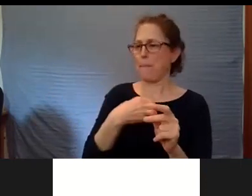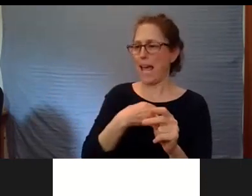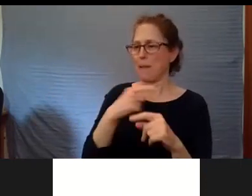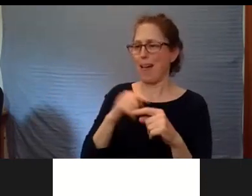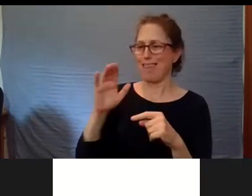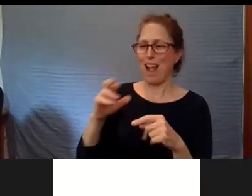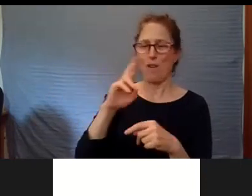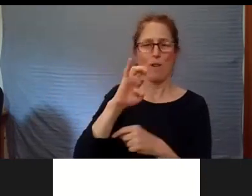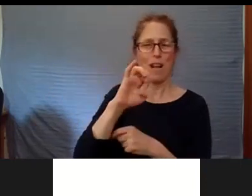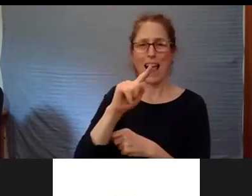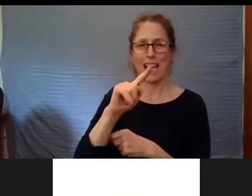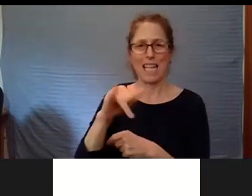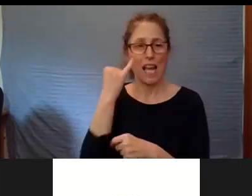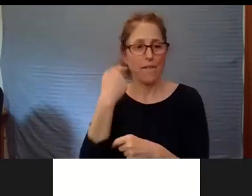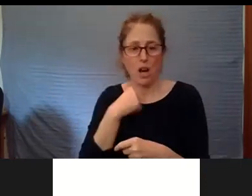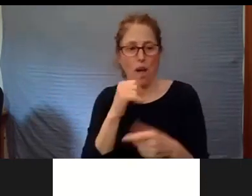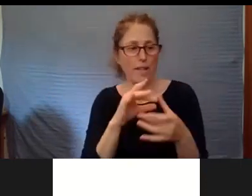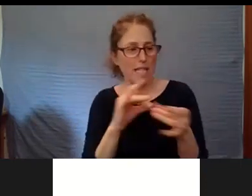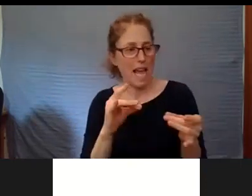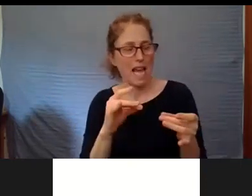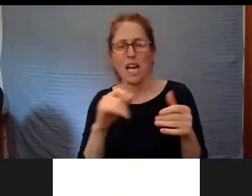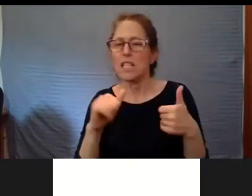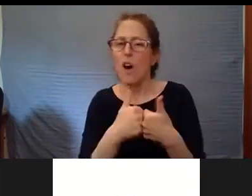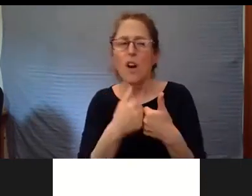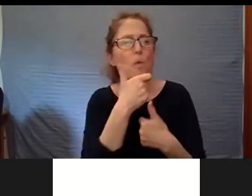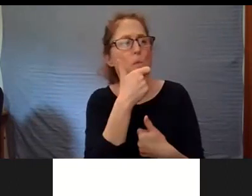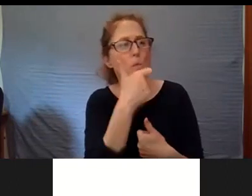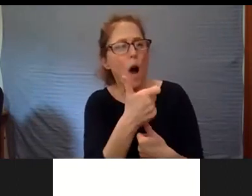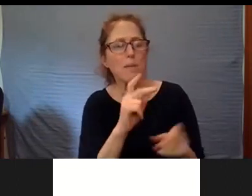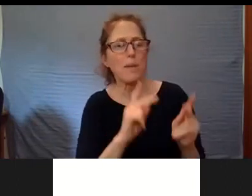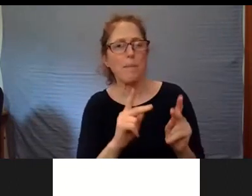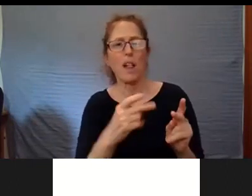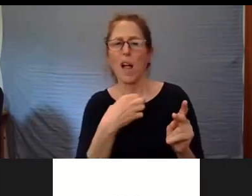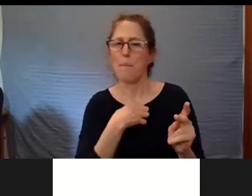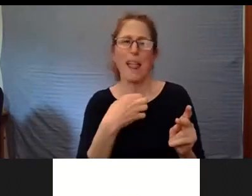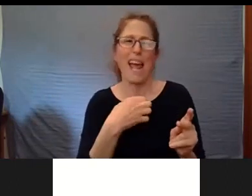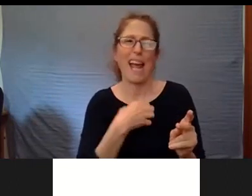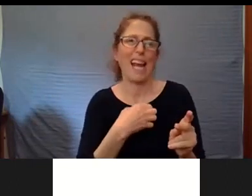Like it's always difficult to watch people complain about not being able to